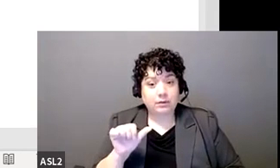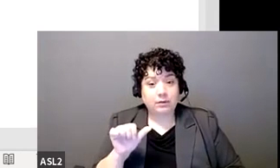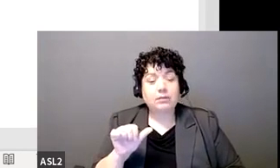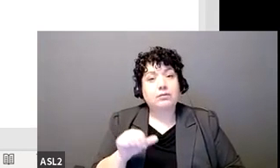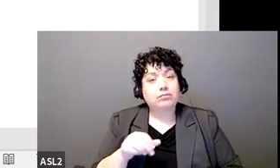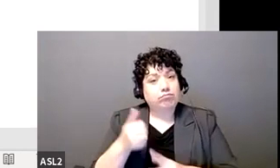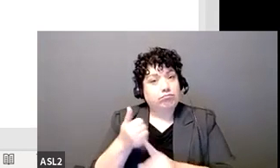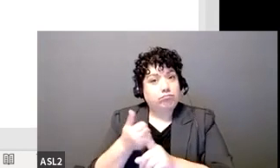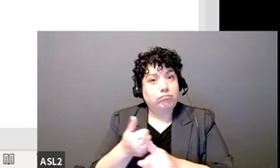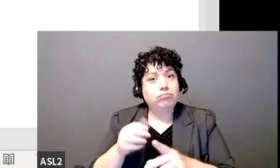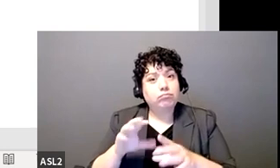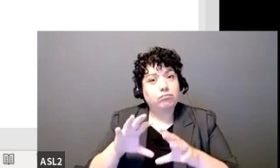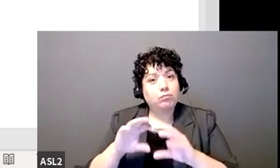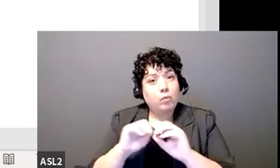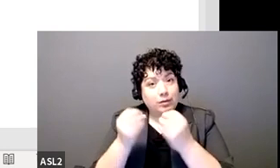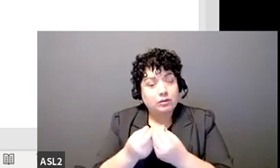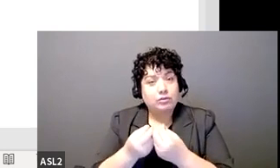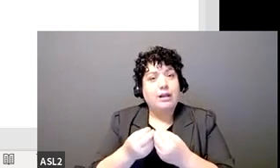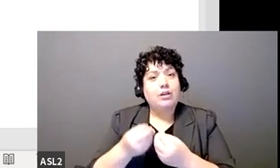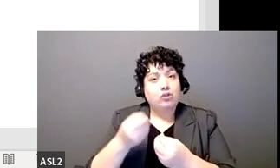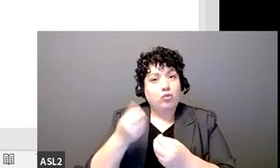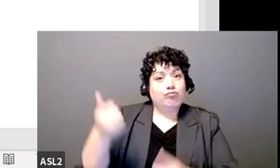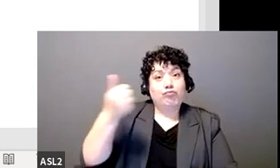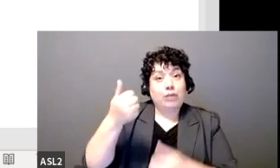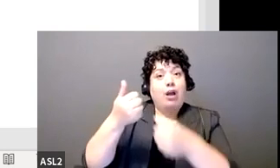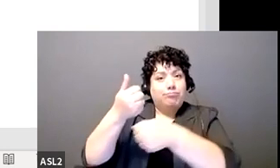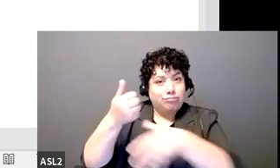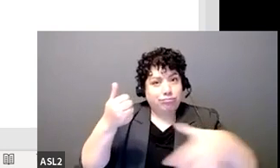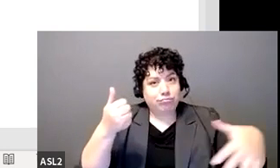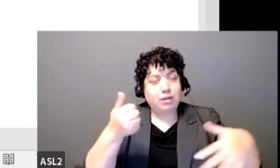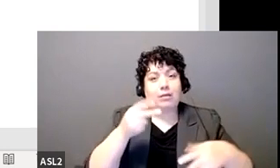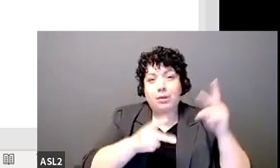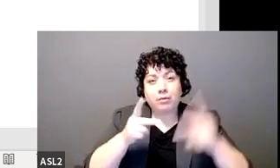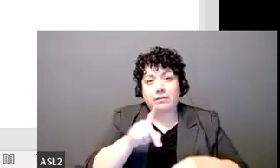basically an umbrella organization of people with disabilities of other organizations of